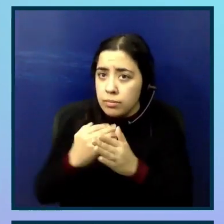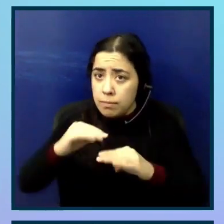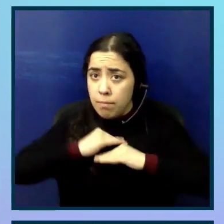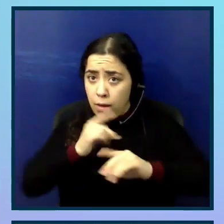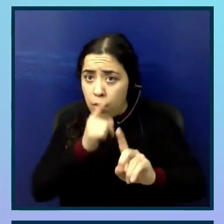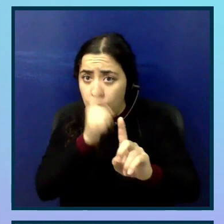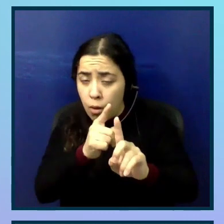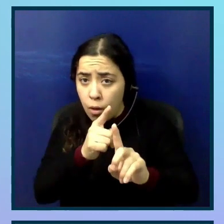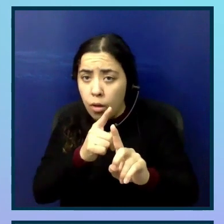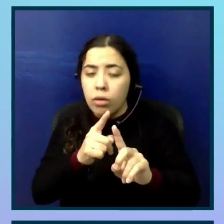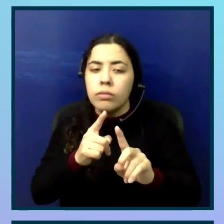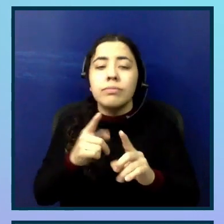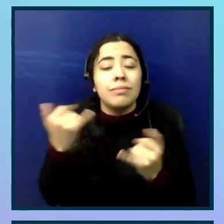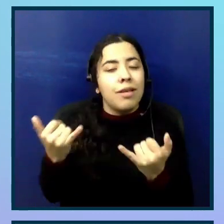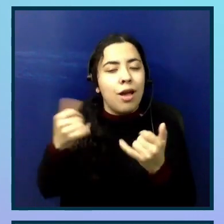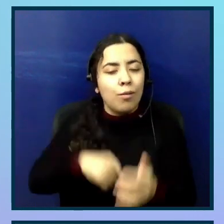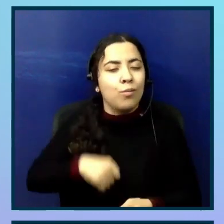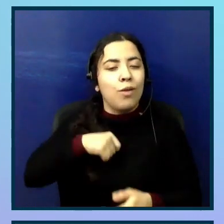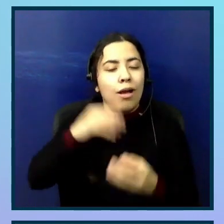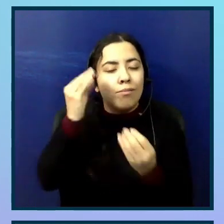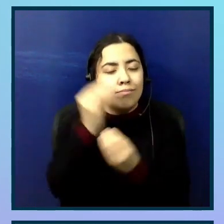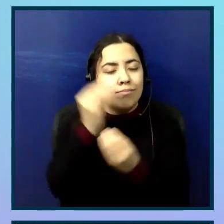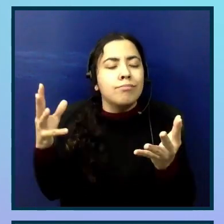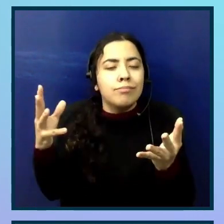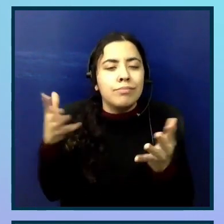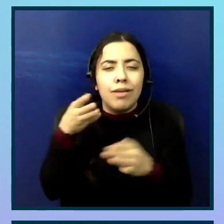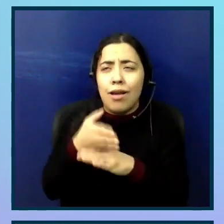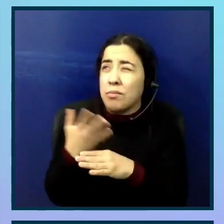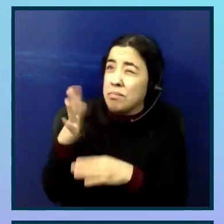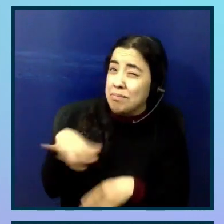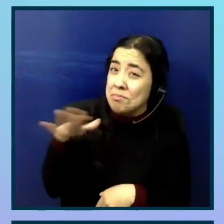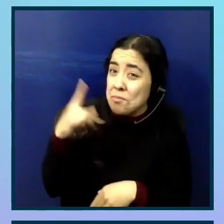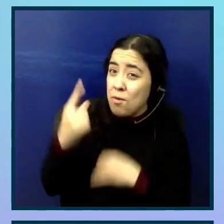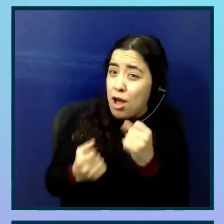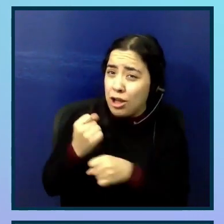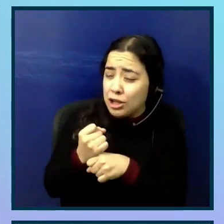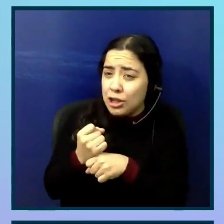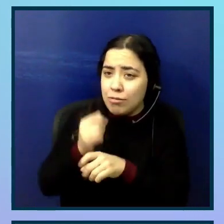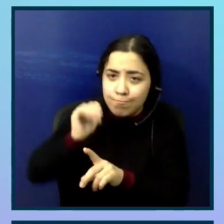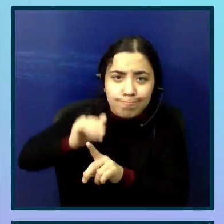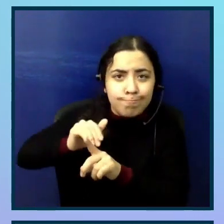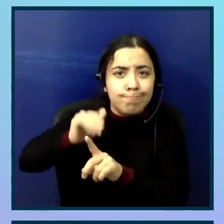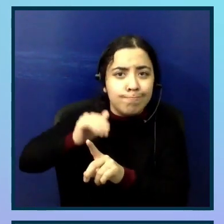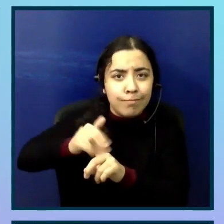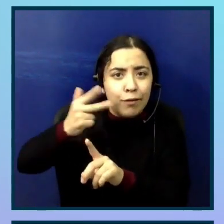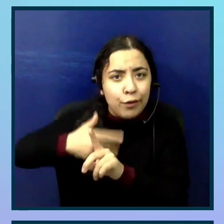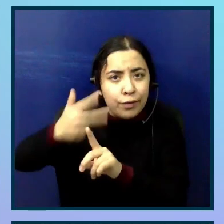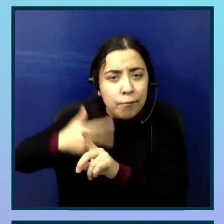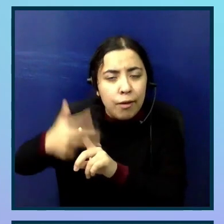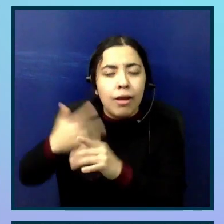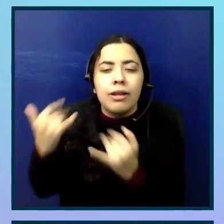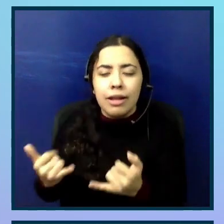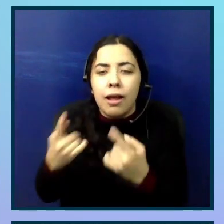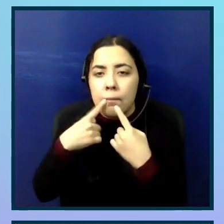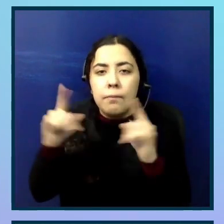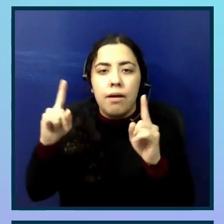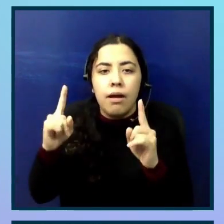And we're proud to say that after about a year of this work, we're on track to finish burning down this high priority debt this quarter.